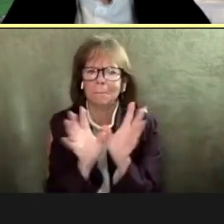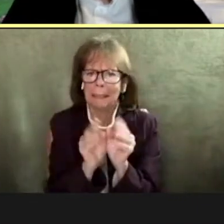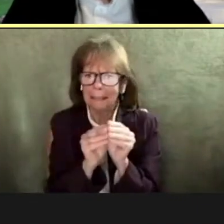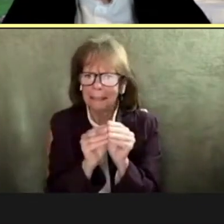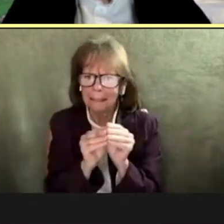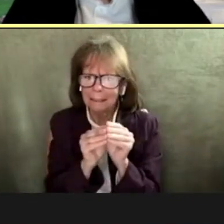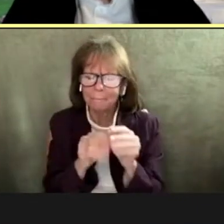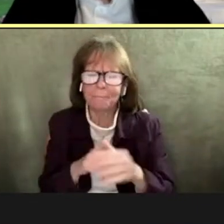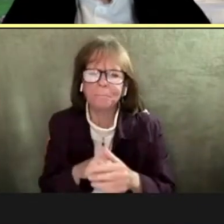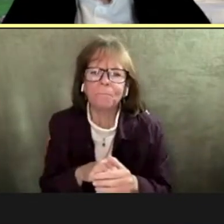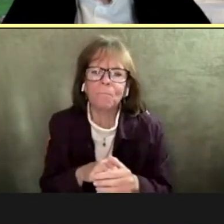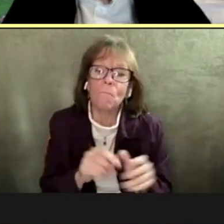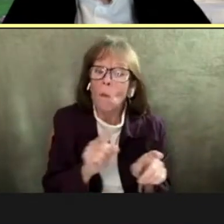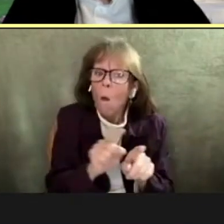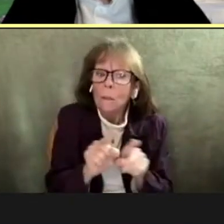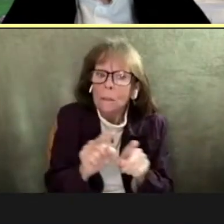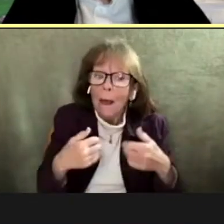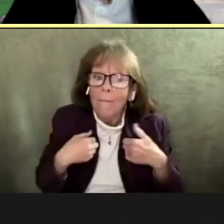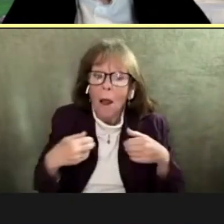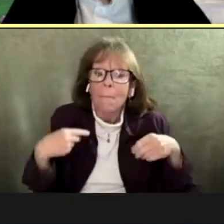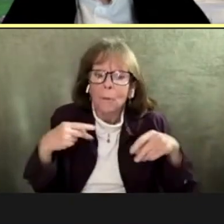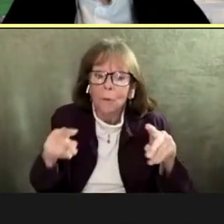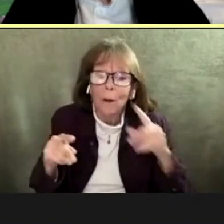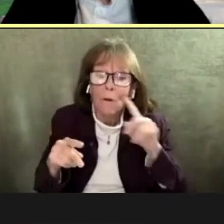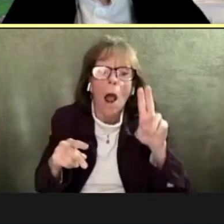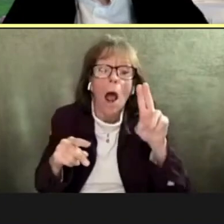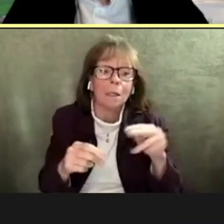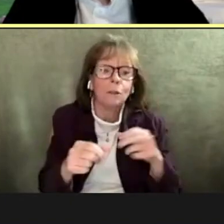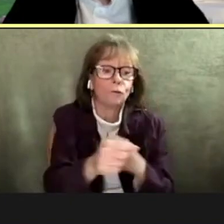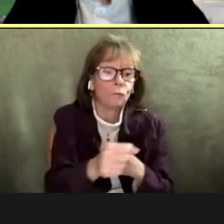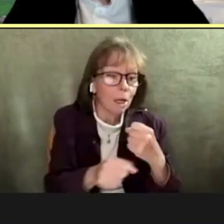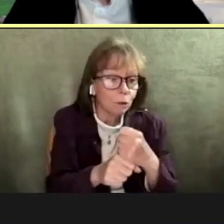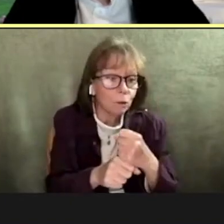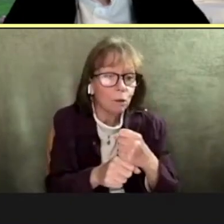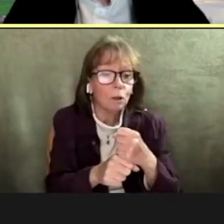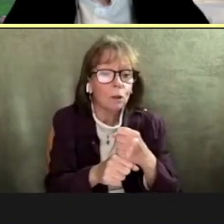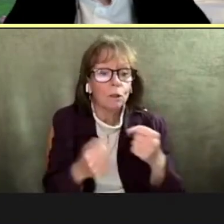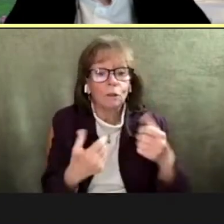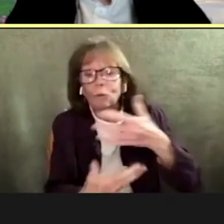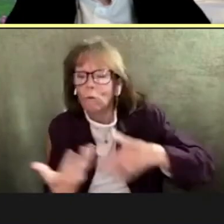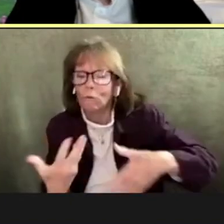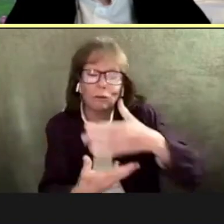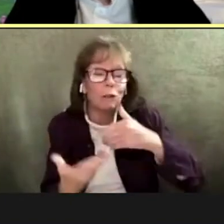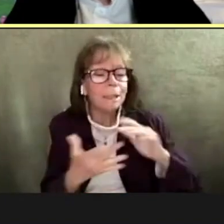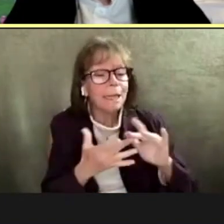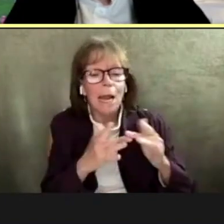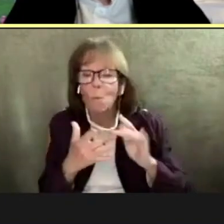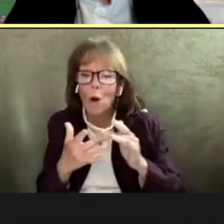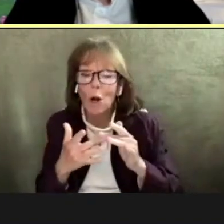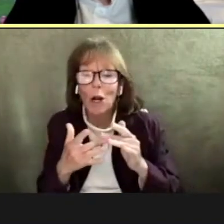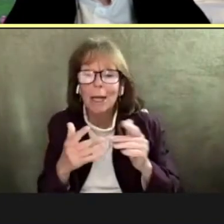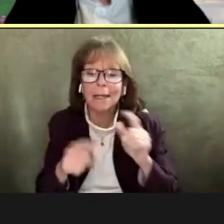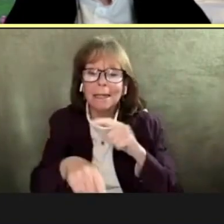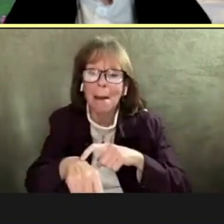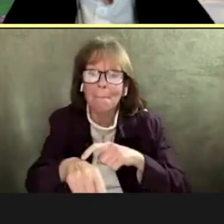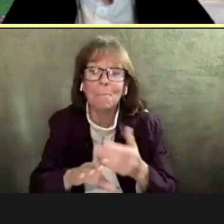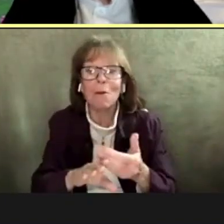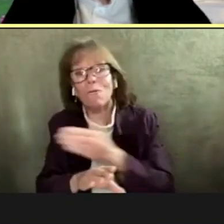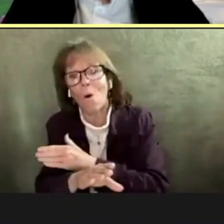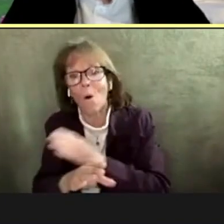There are also opportunities for unstructured social and networking time before and after the formal programming.